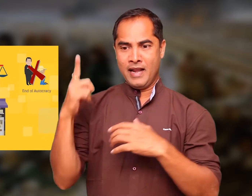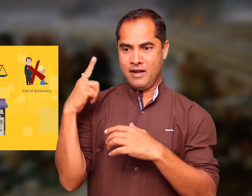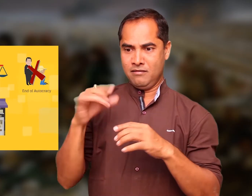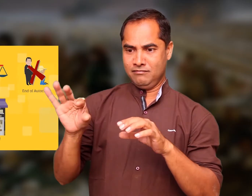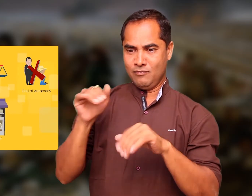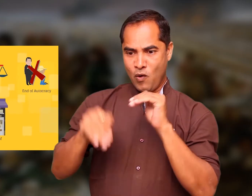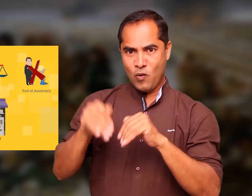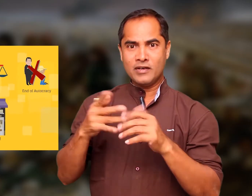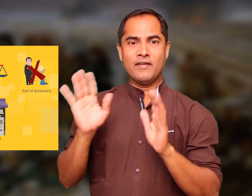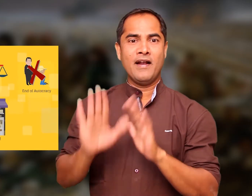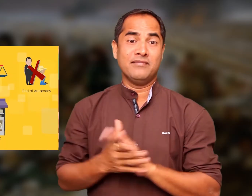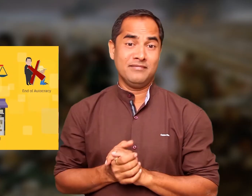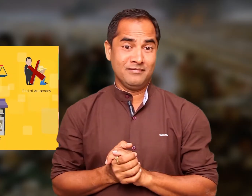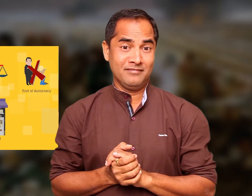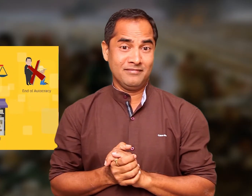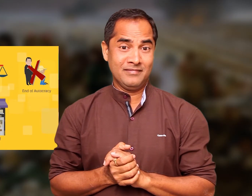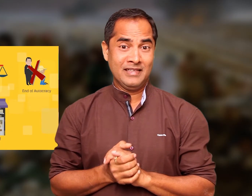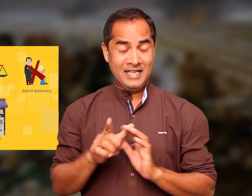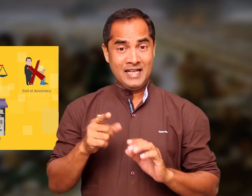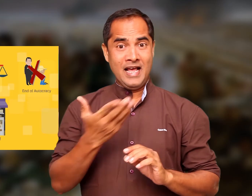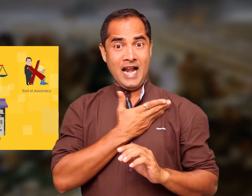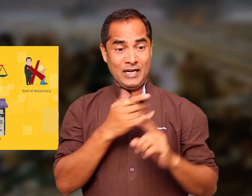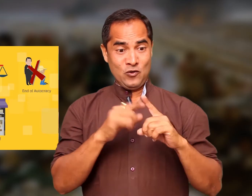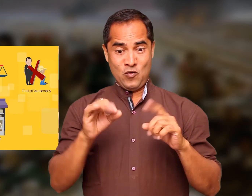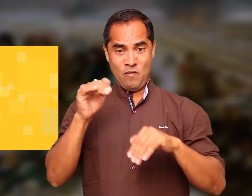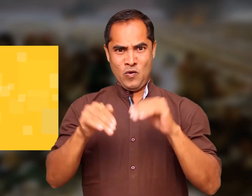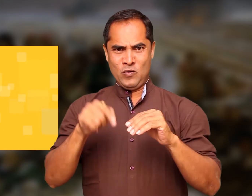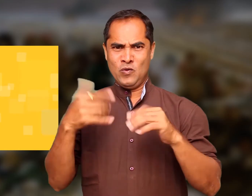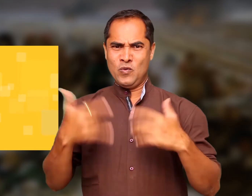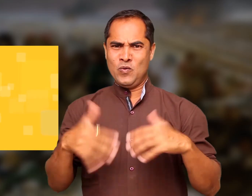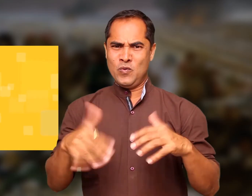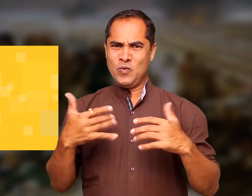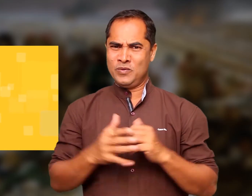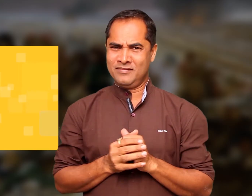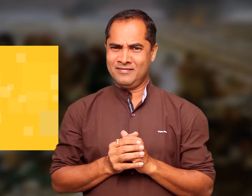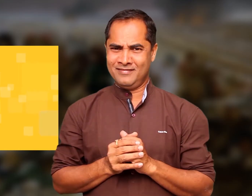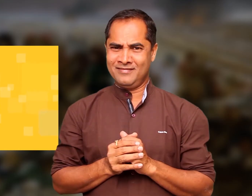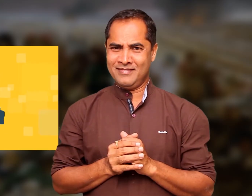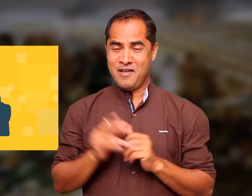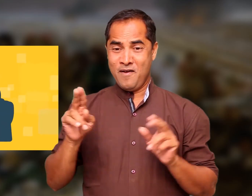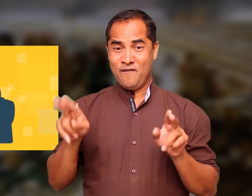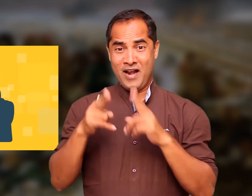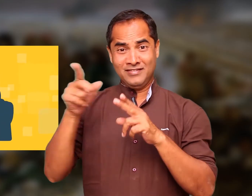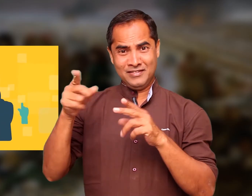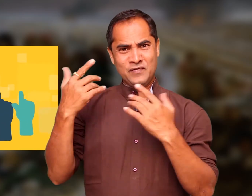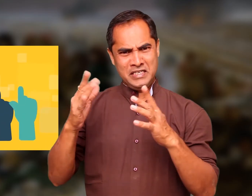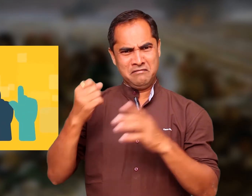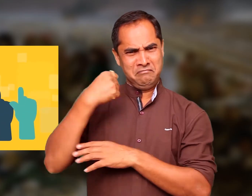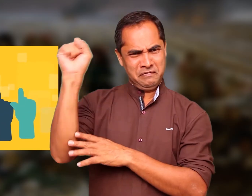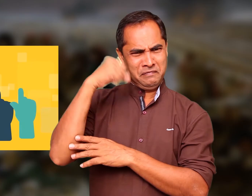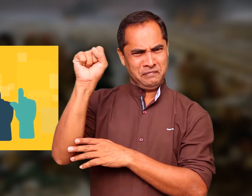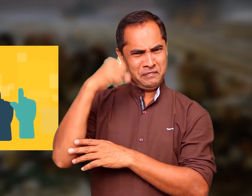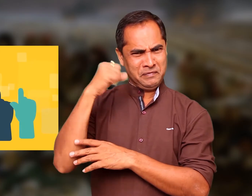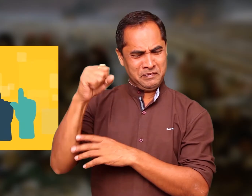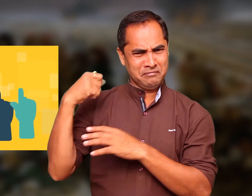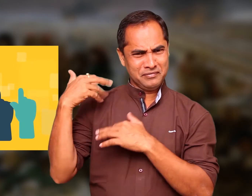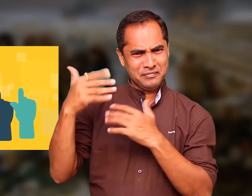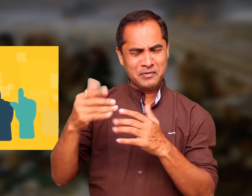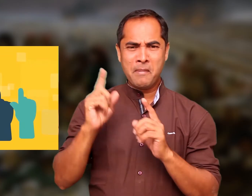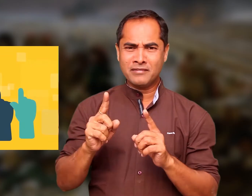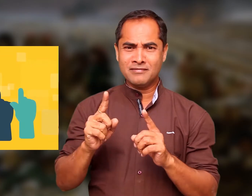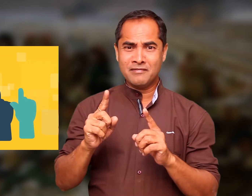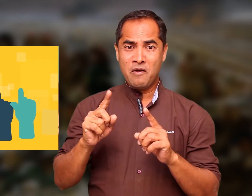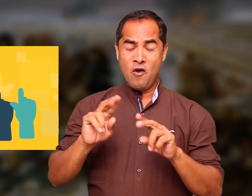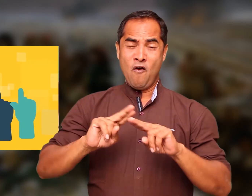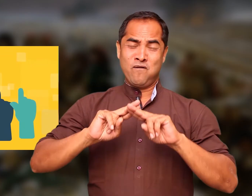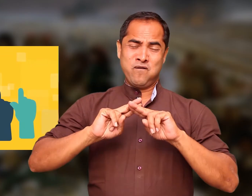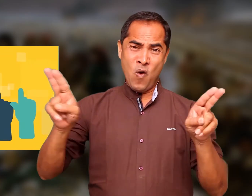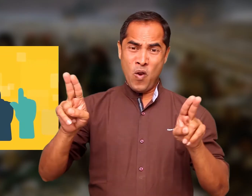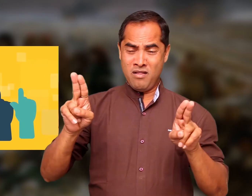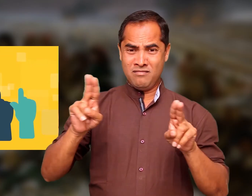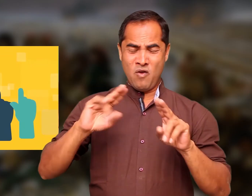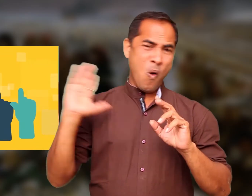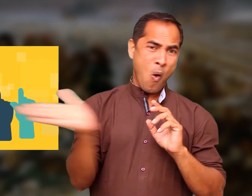Parliament, democracy, suffrage - means the right to vote. The universal suffrage